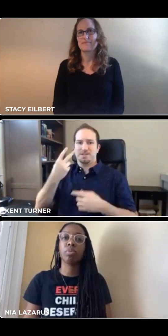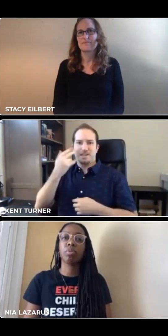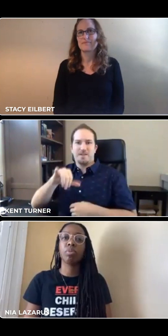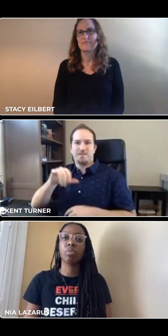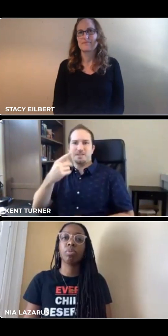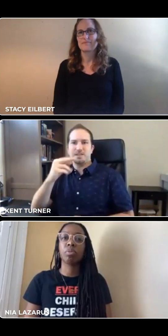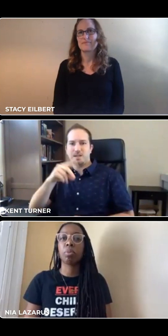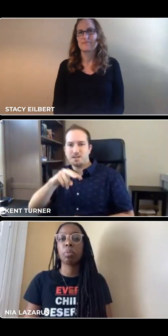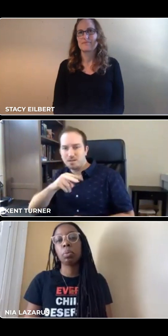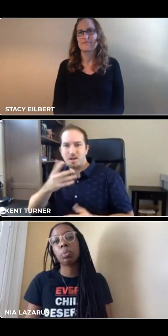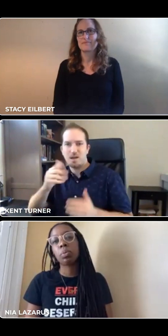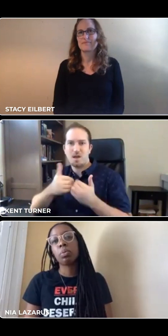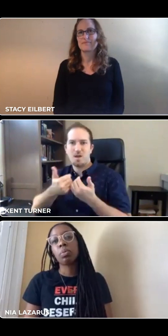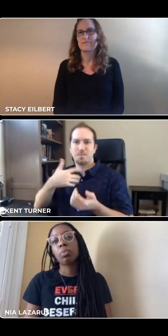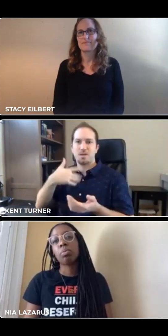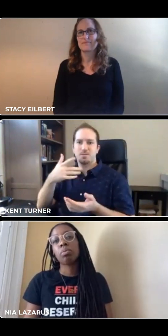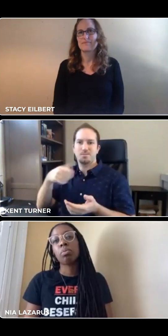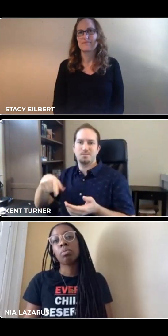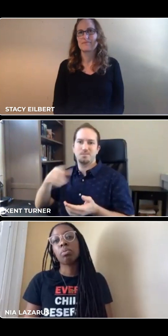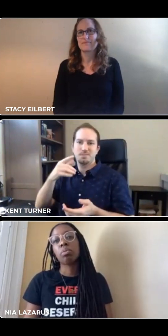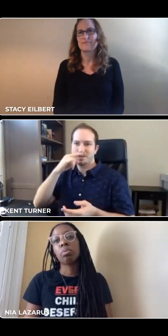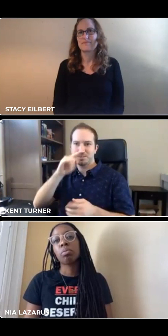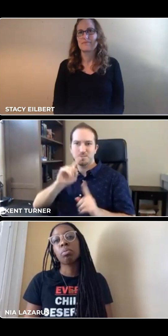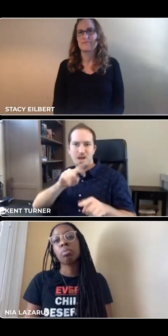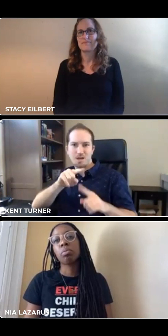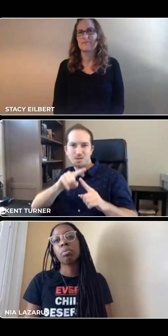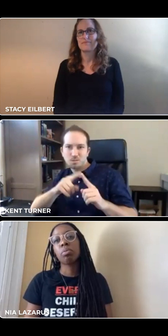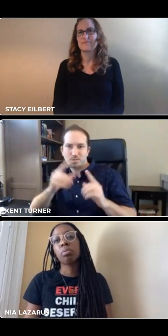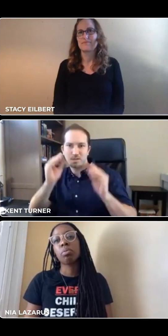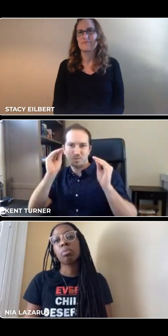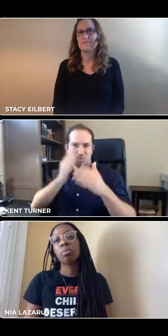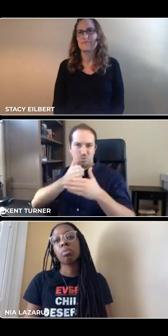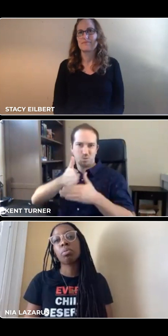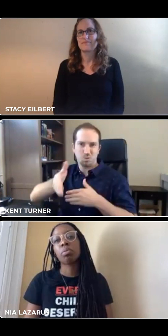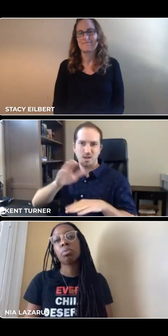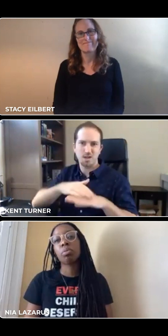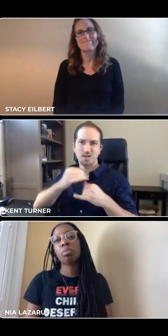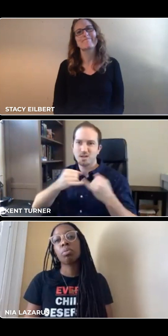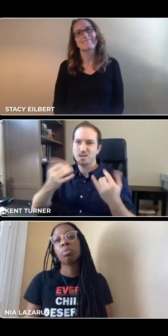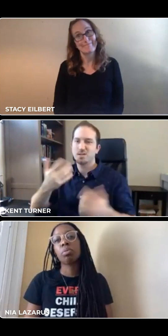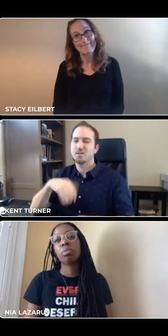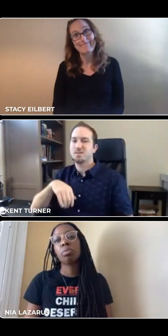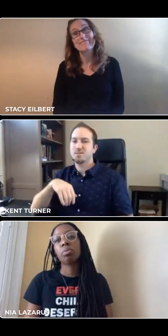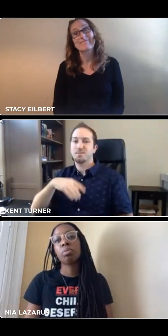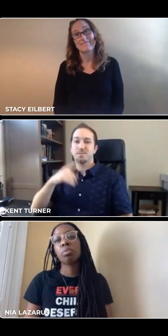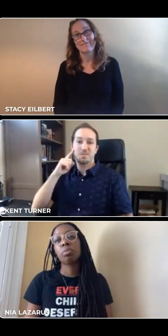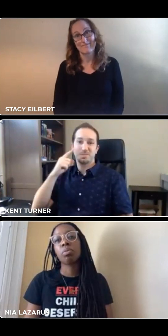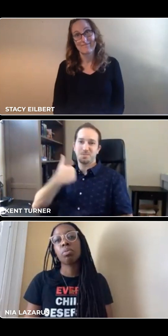check-ins with the teachers. It's nice to see how my kids are responding to that type